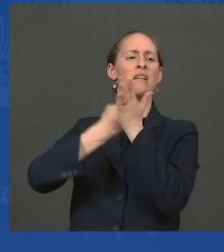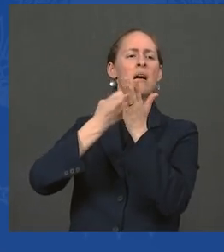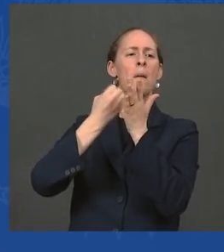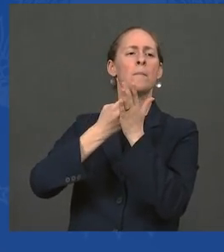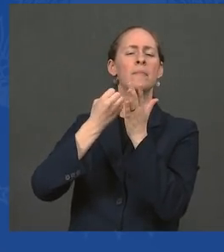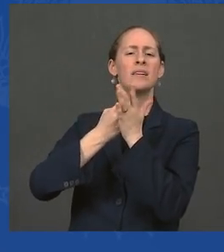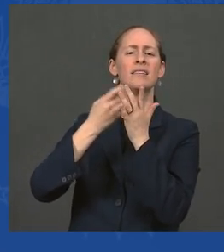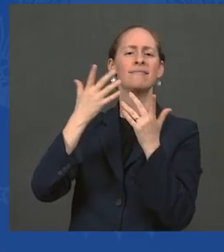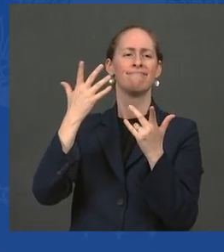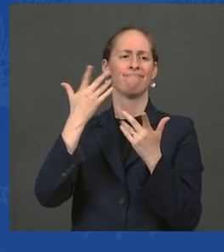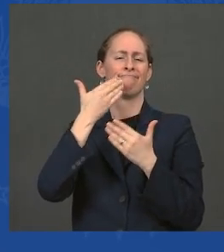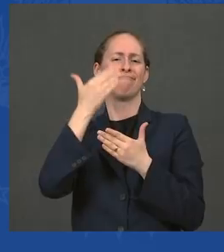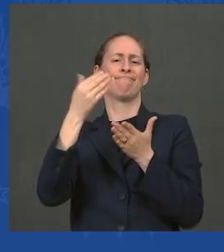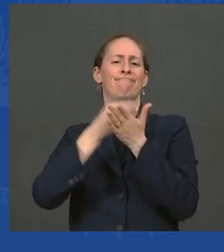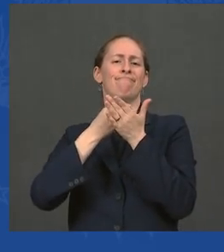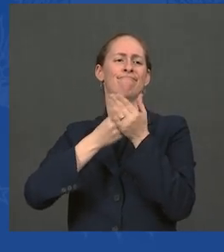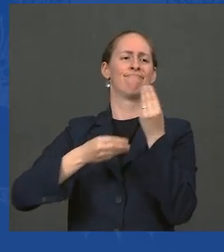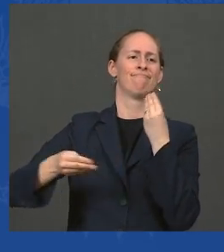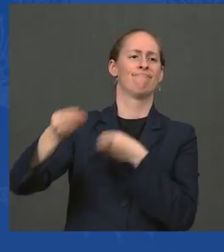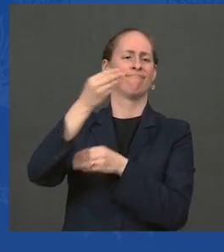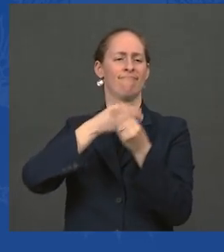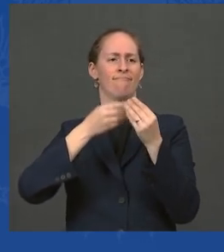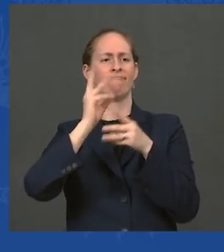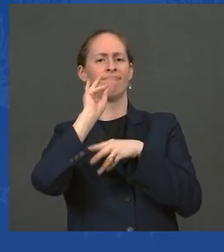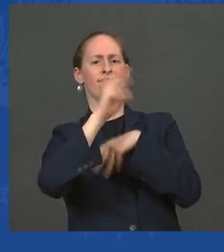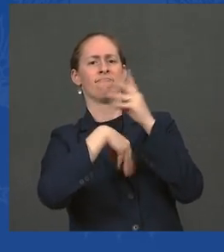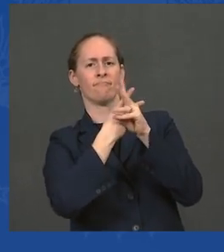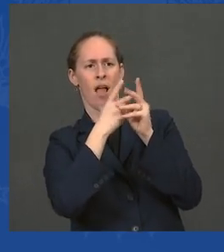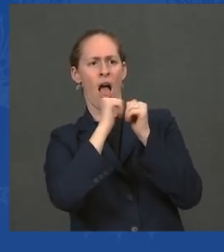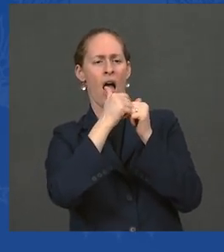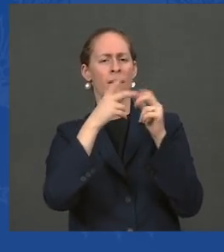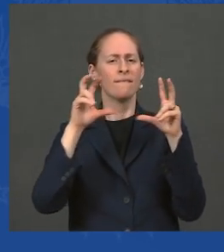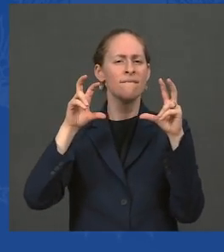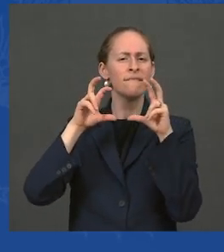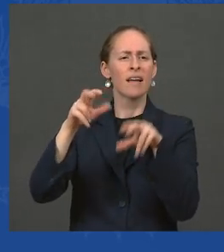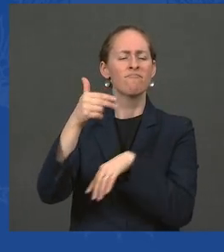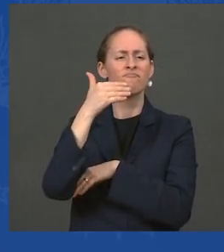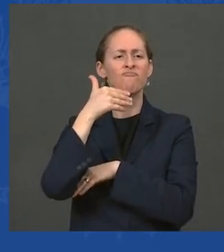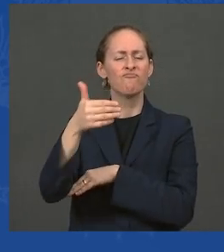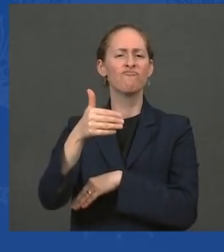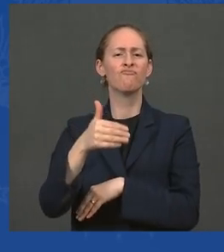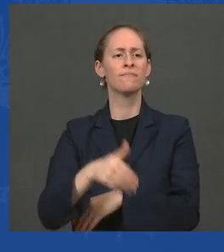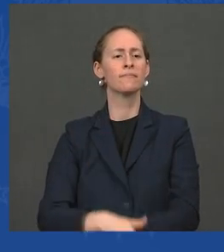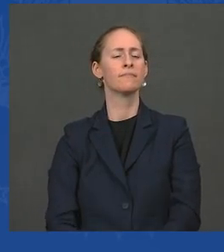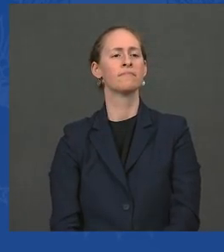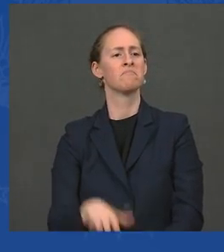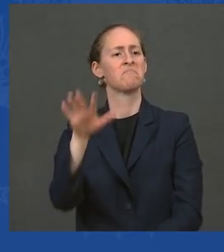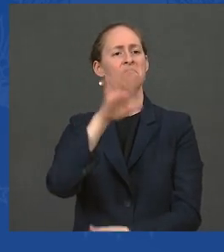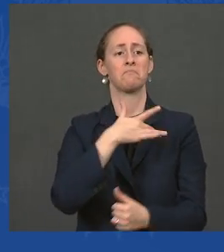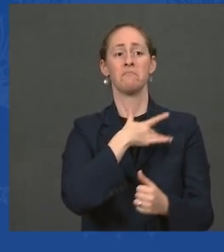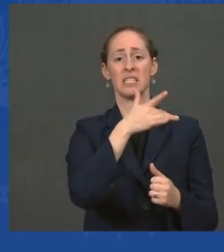their countries invest an average of -- each of those countries invest an average of $14,000 per year in child --